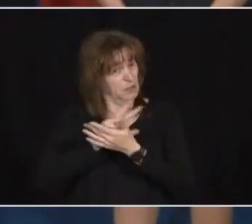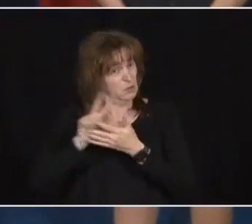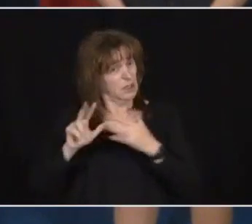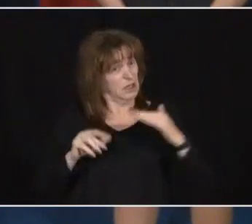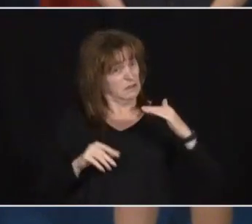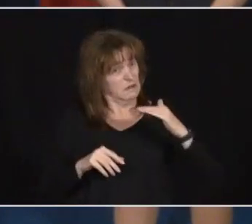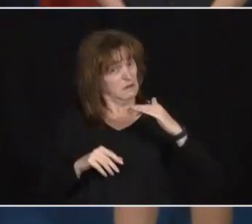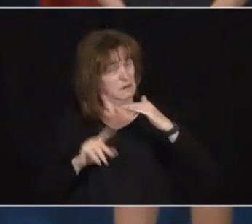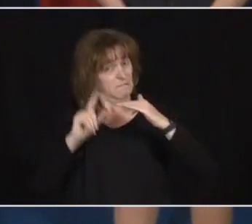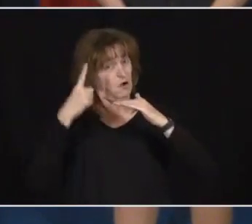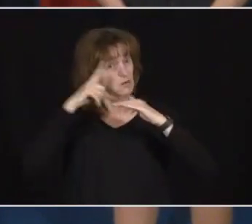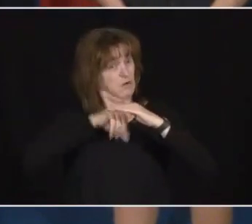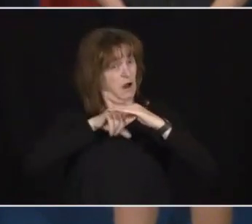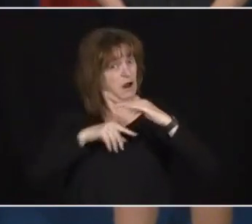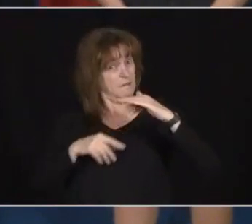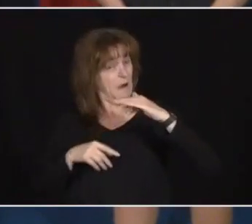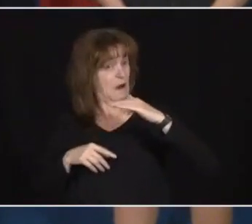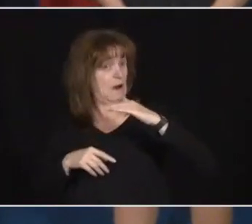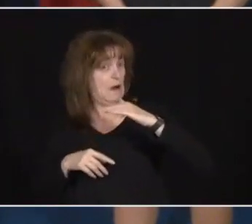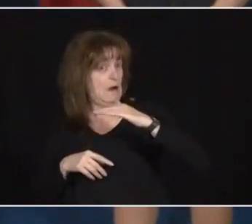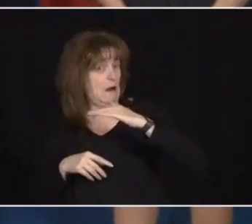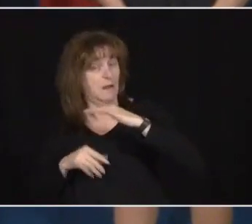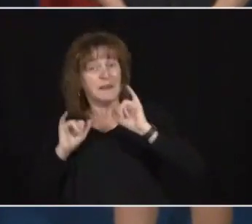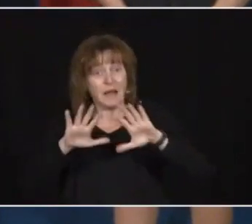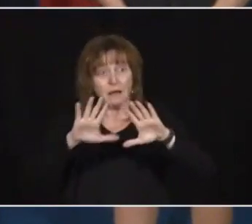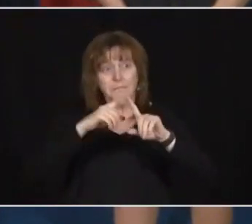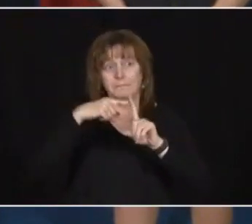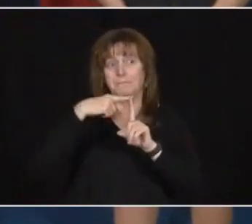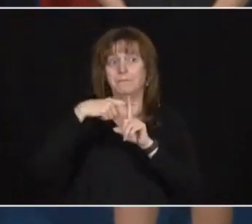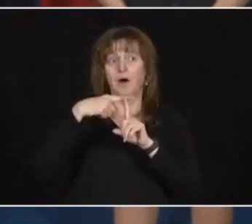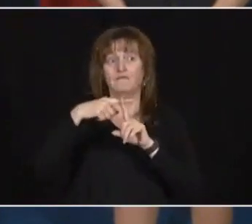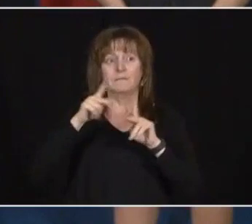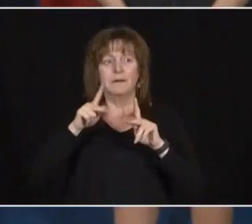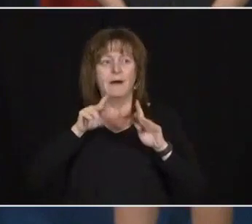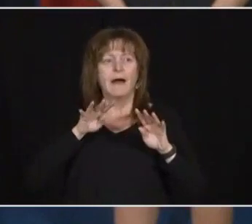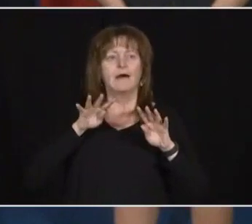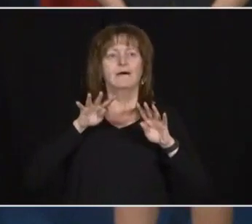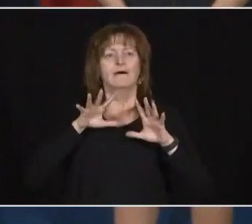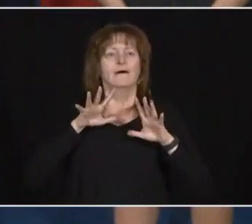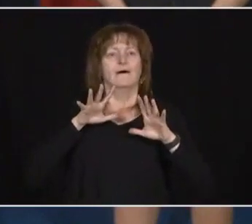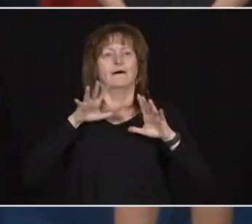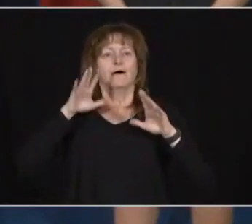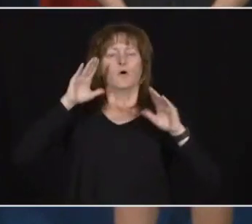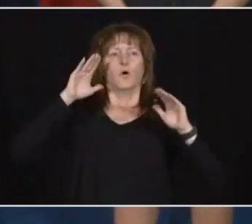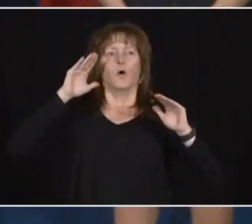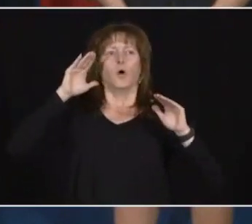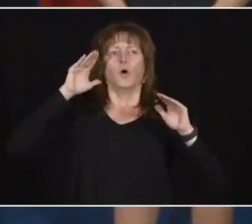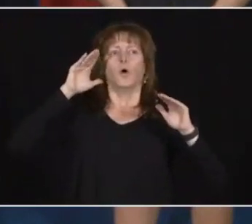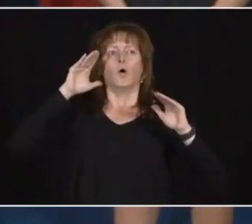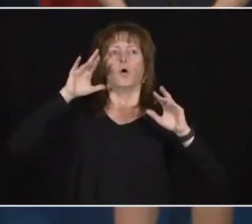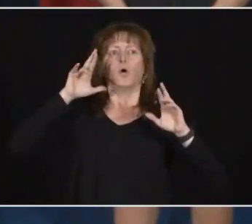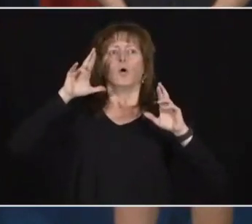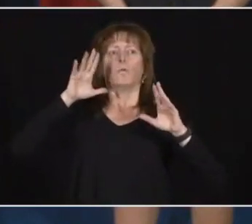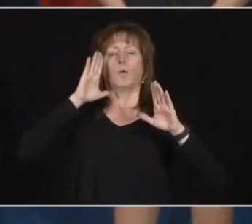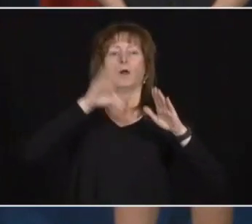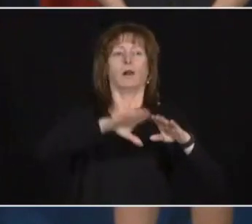give people hope that we're getting close to opening up. I can't give you dates right now, but what I can